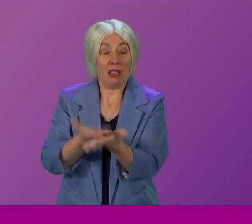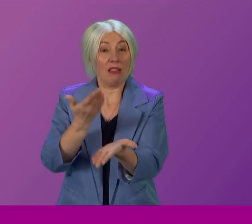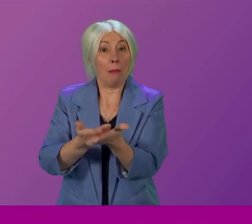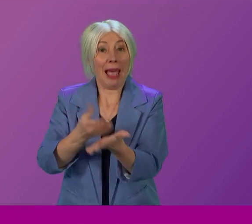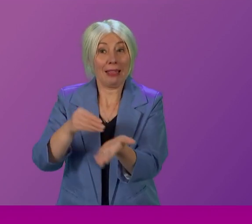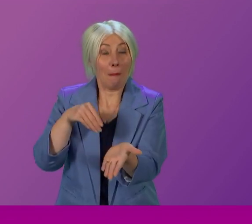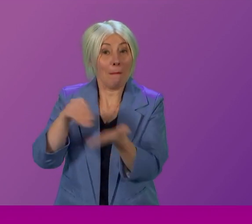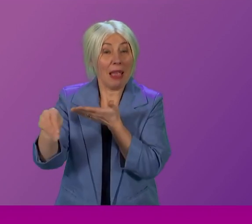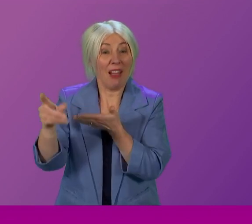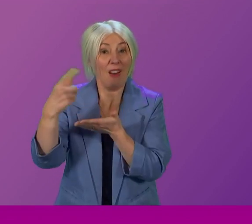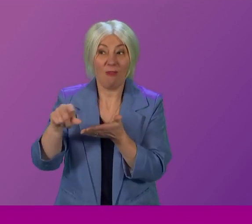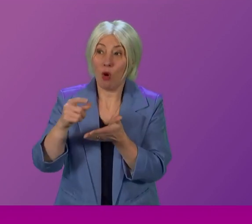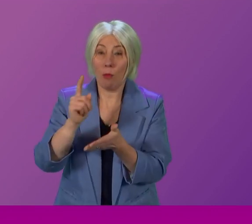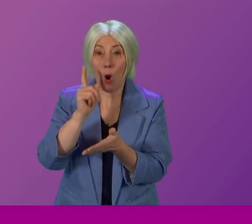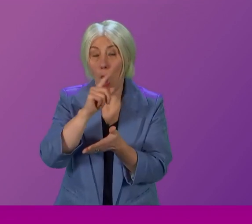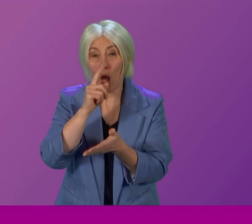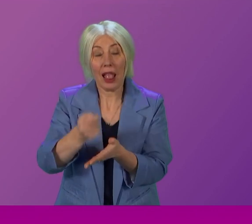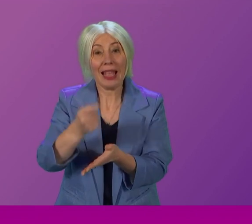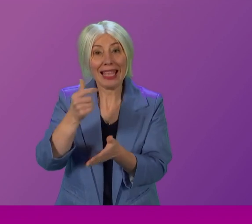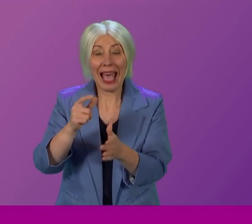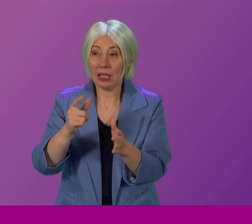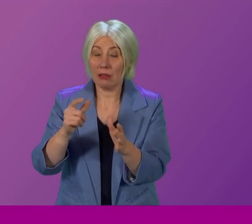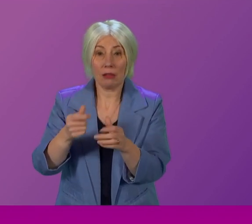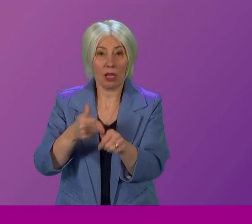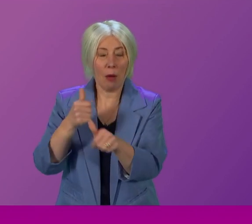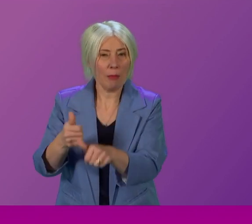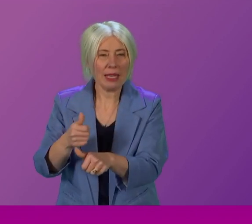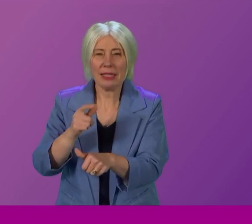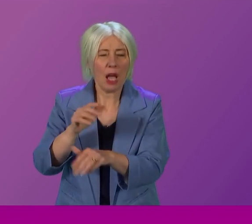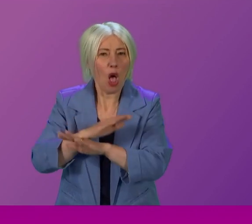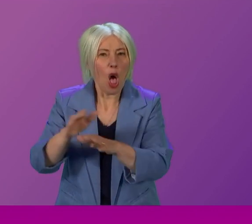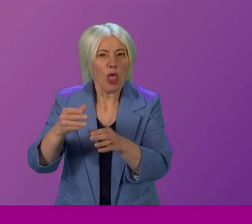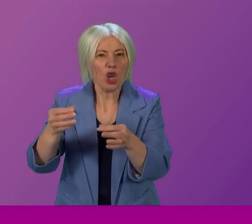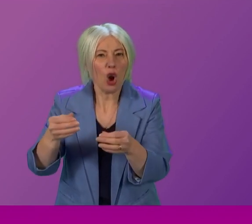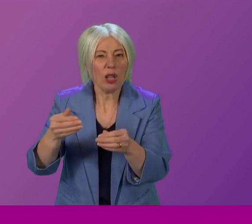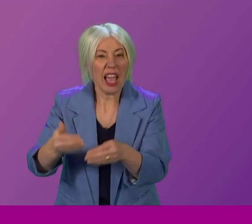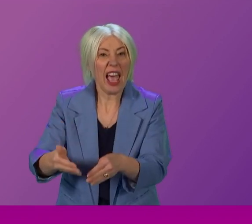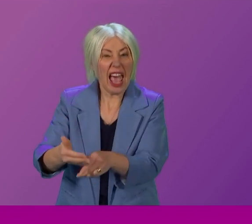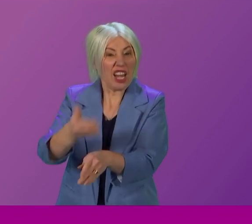suppliers. Those are payments to accounts that are not only not in arrears but in significant